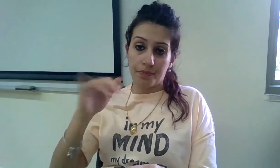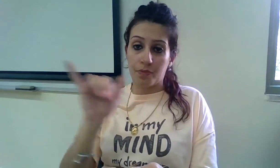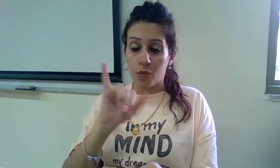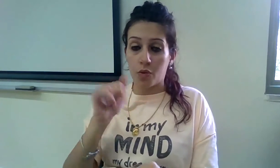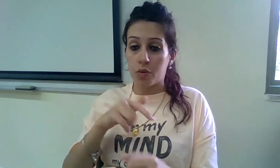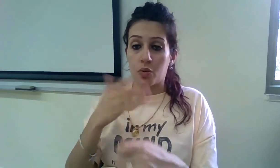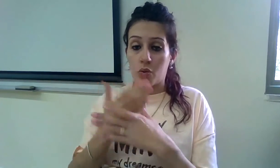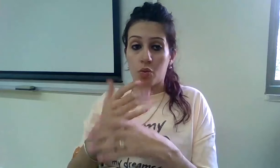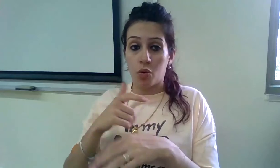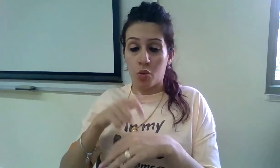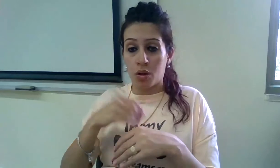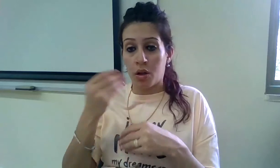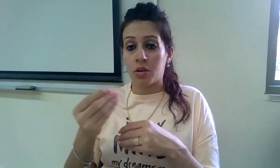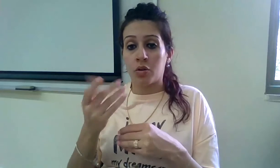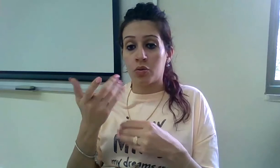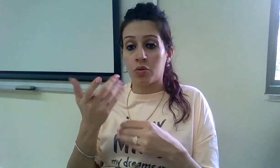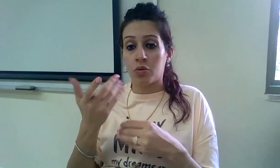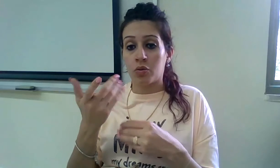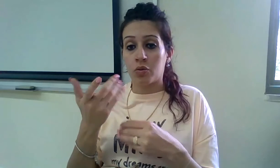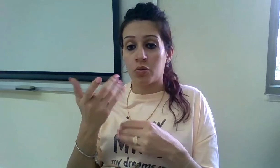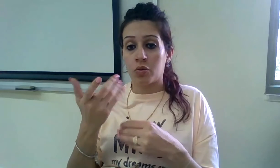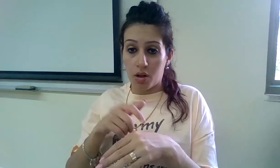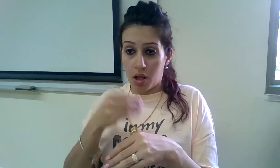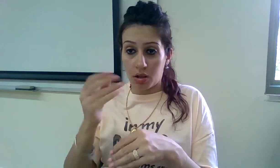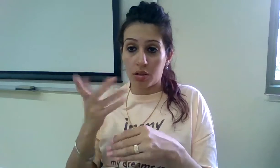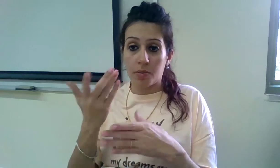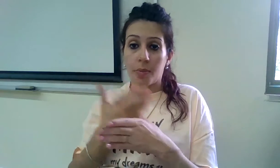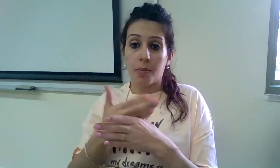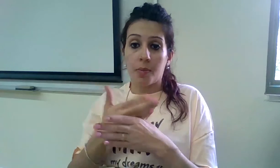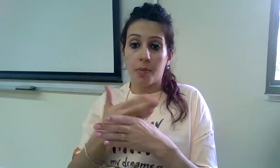of the question, because the question was how you can assess the learning